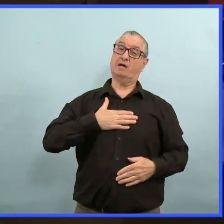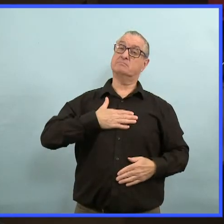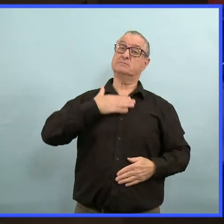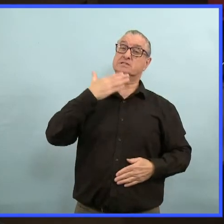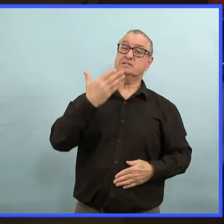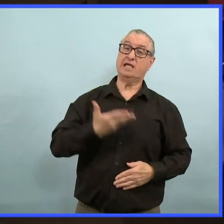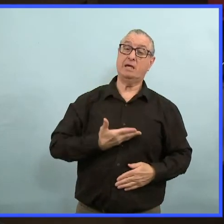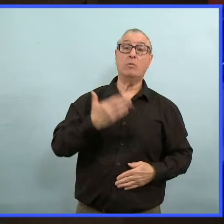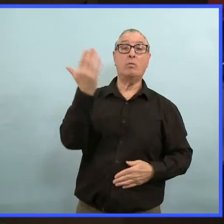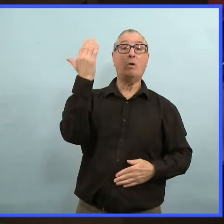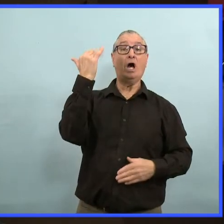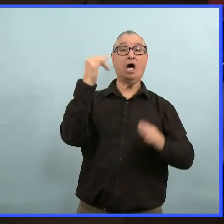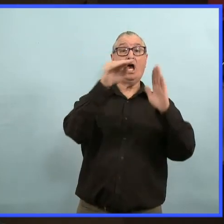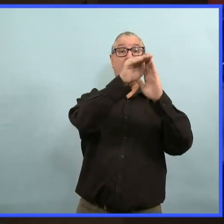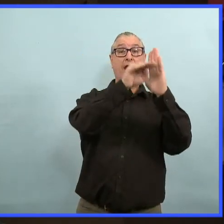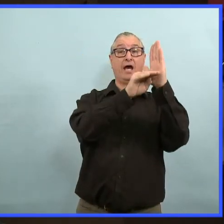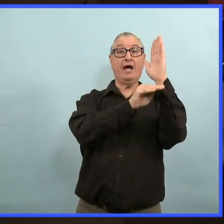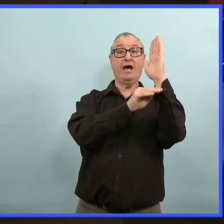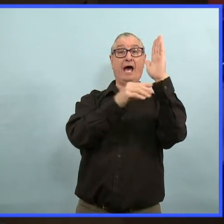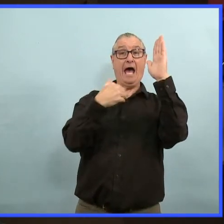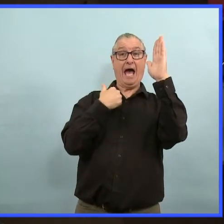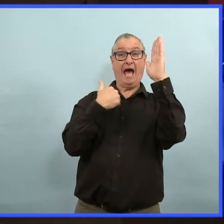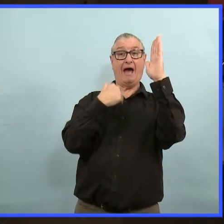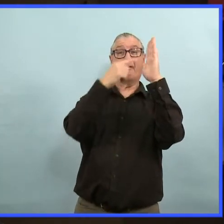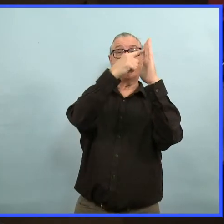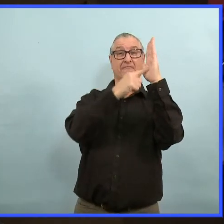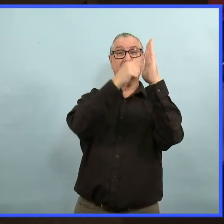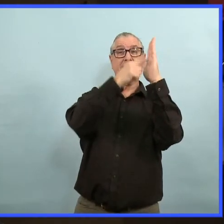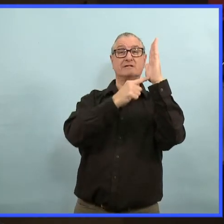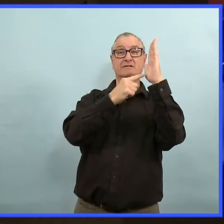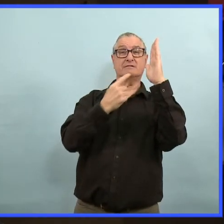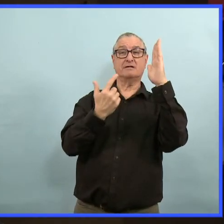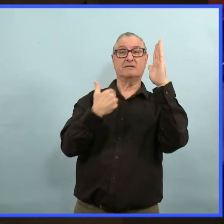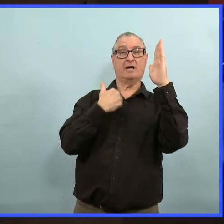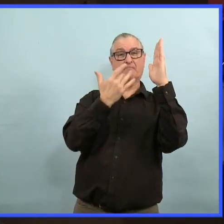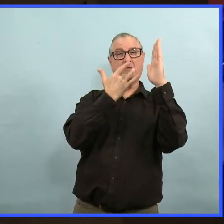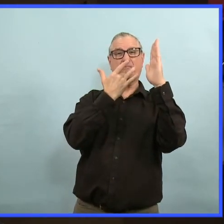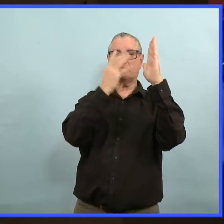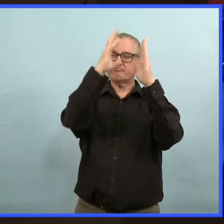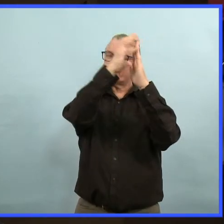to be another variant um if things turn around how do you handle that how do you address that